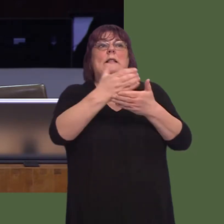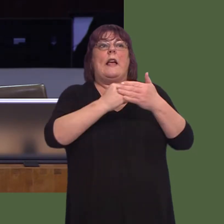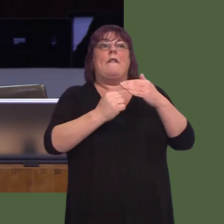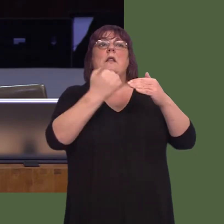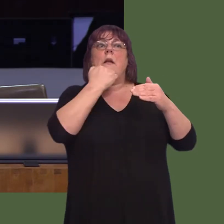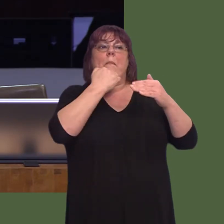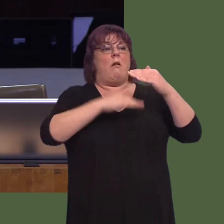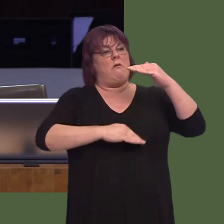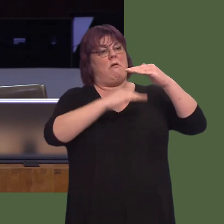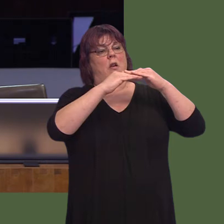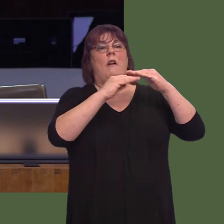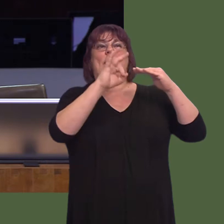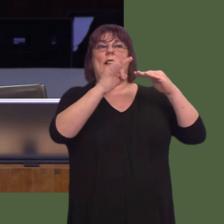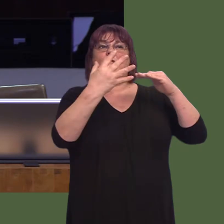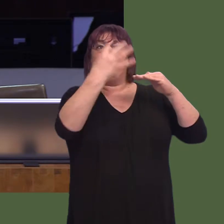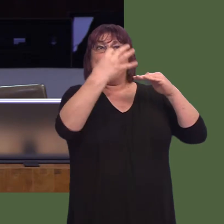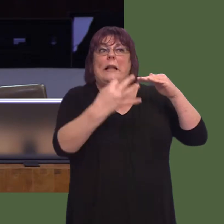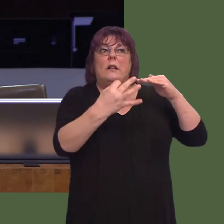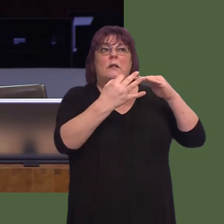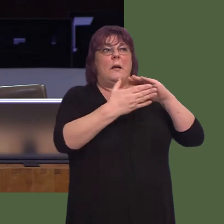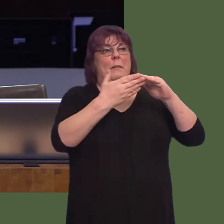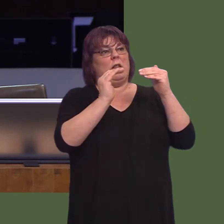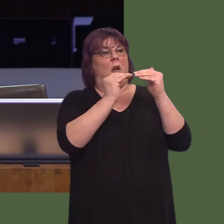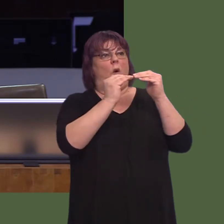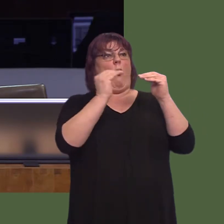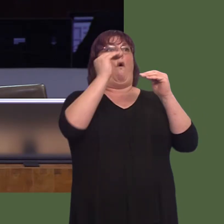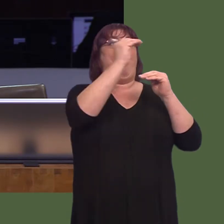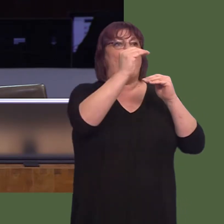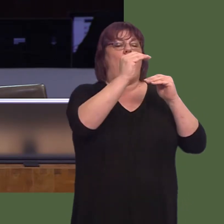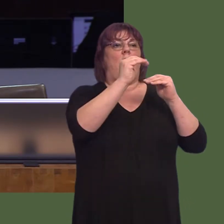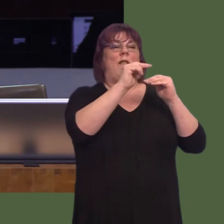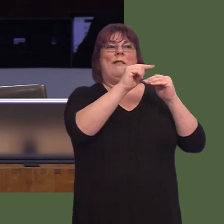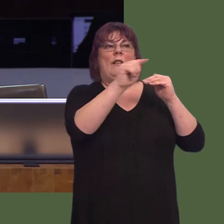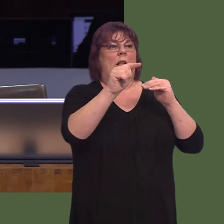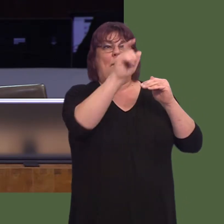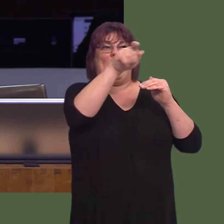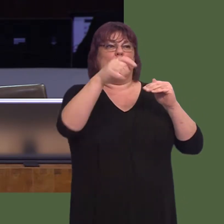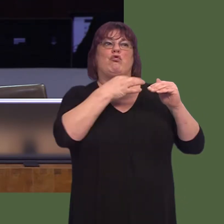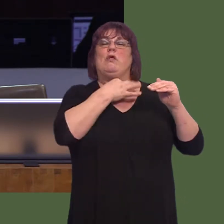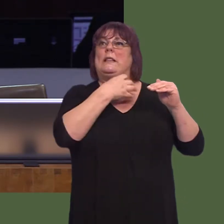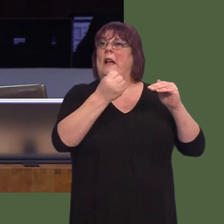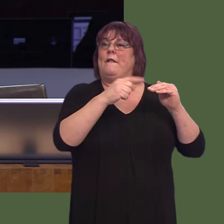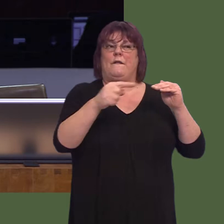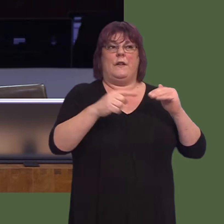safe level of 85 per cent now for seven years. Surely, within the priorities of the health service for which the First Minister is responsible,